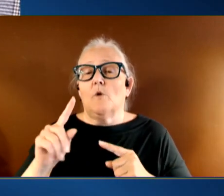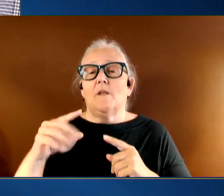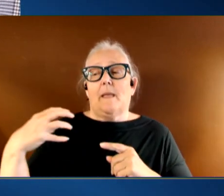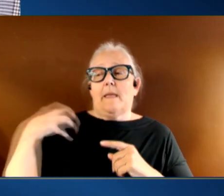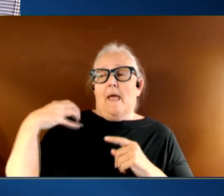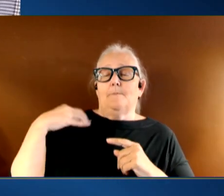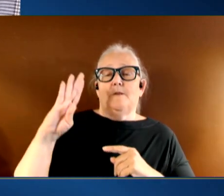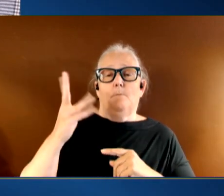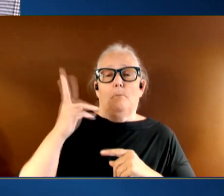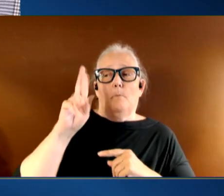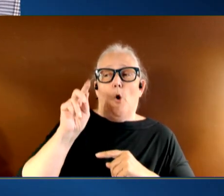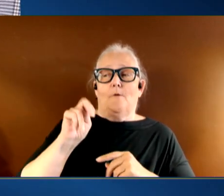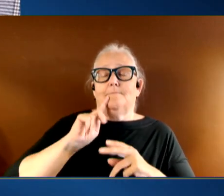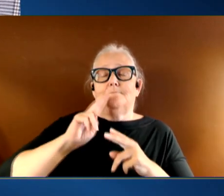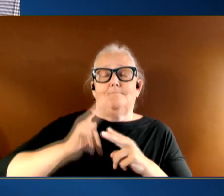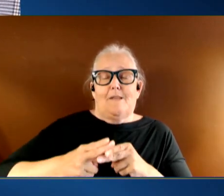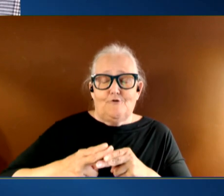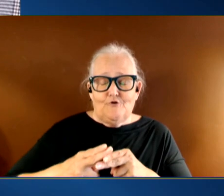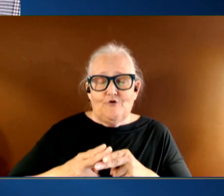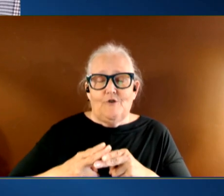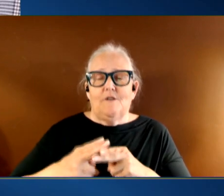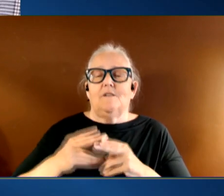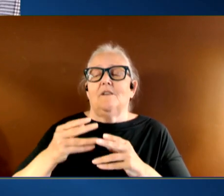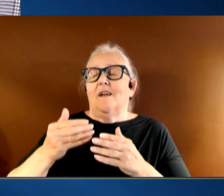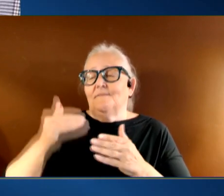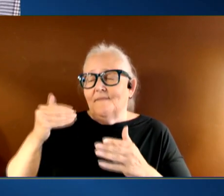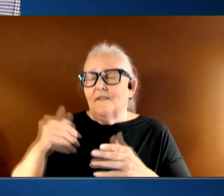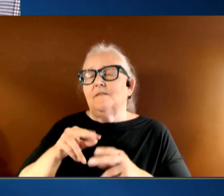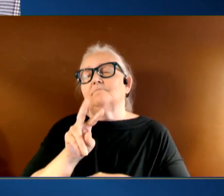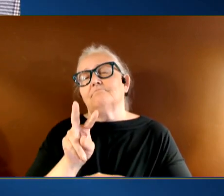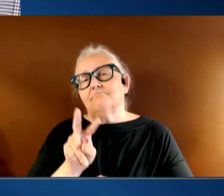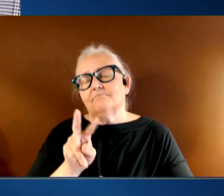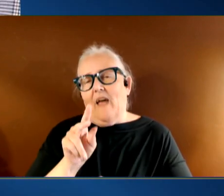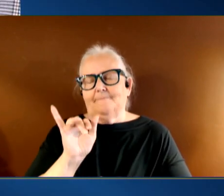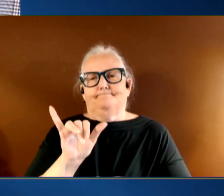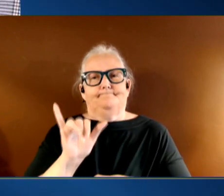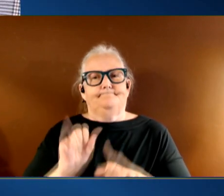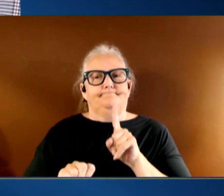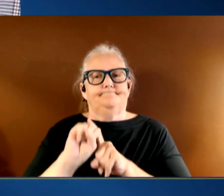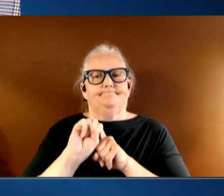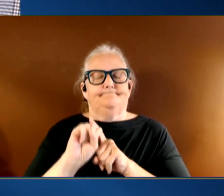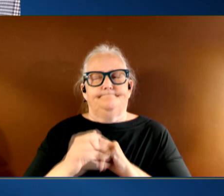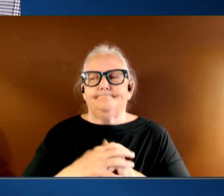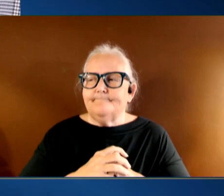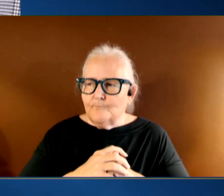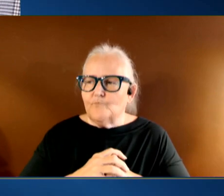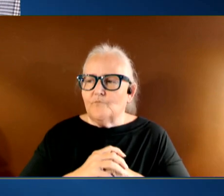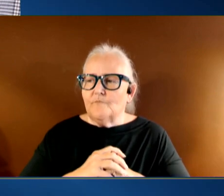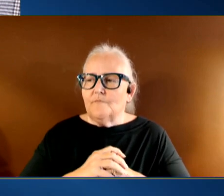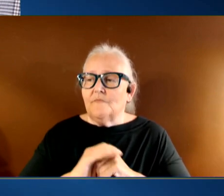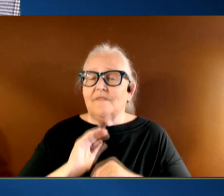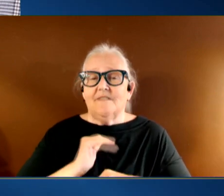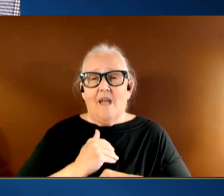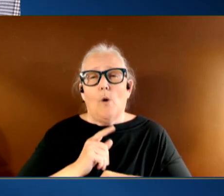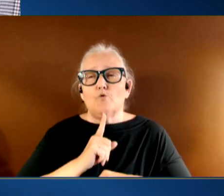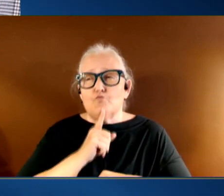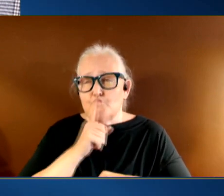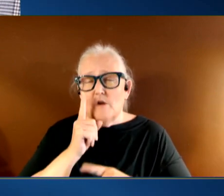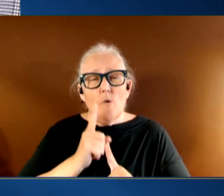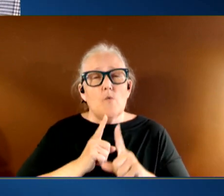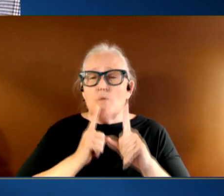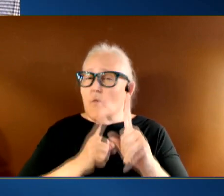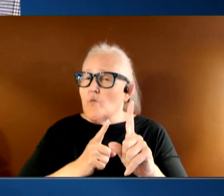in the other sessions today is that our real mission and focus is to make people visible,